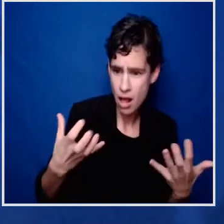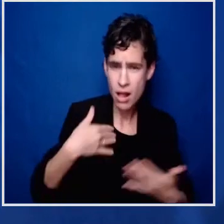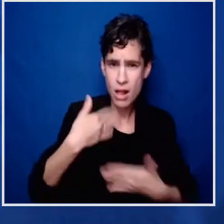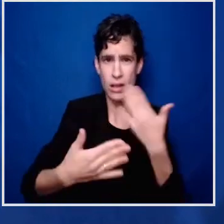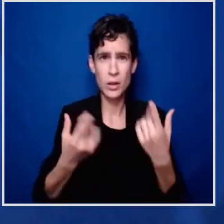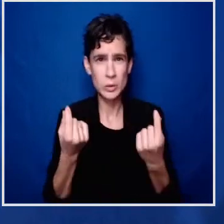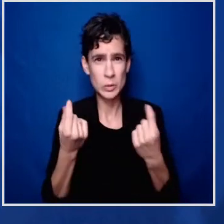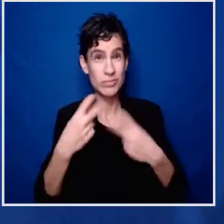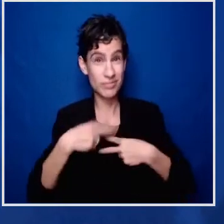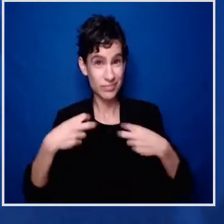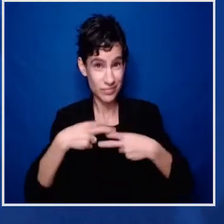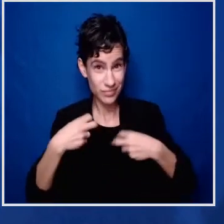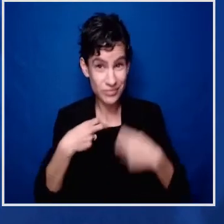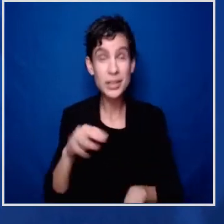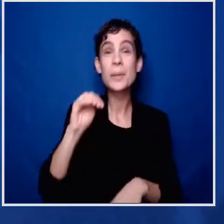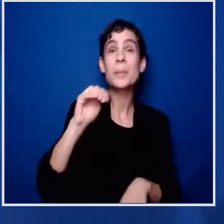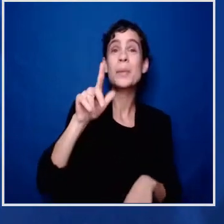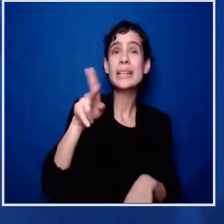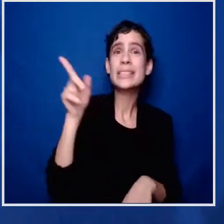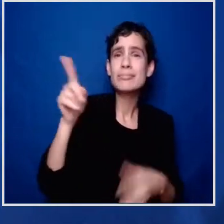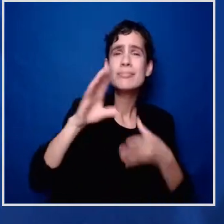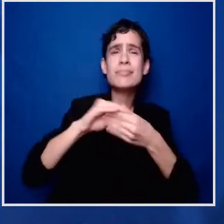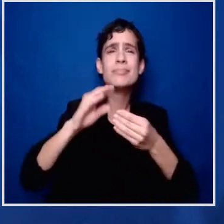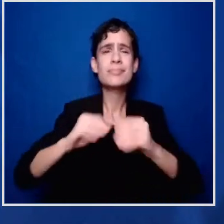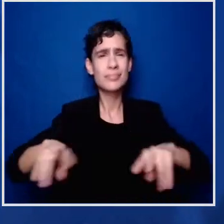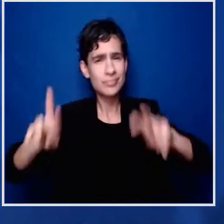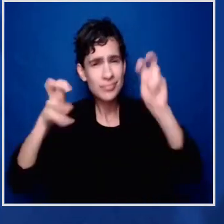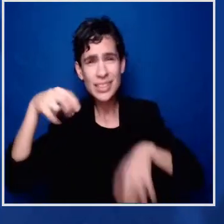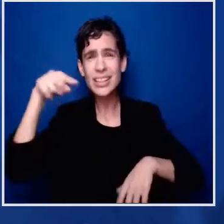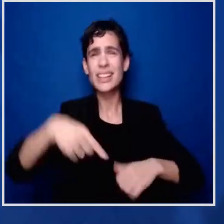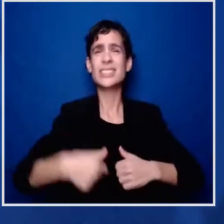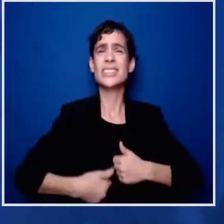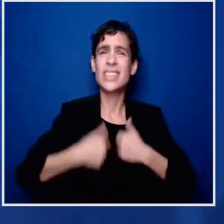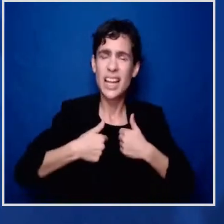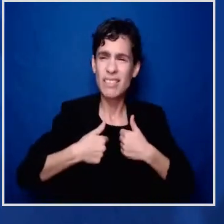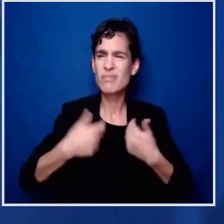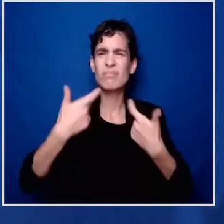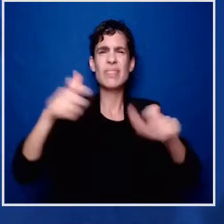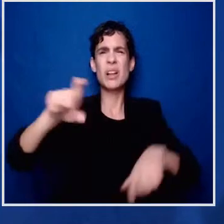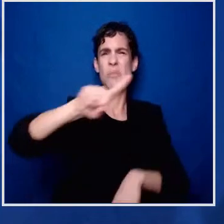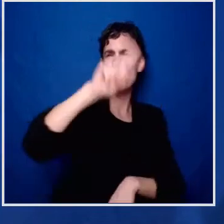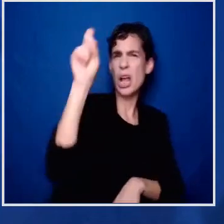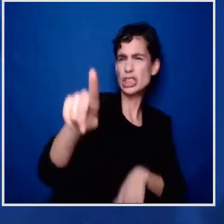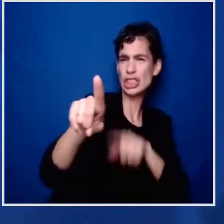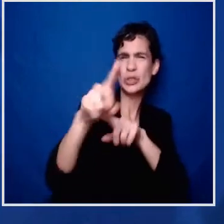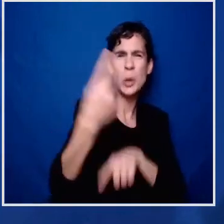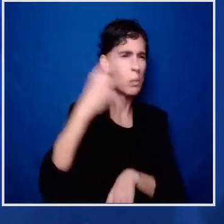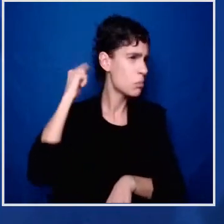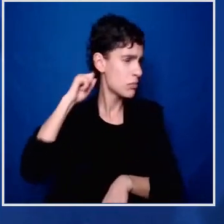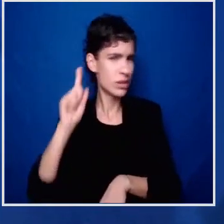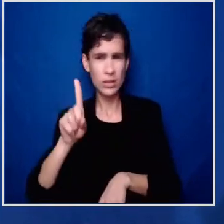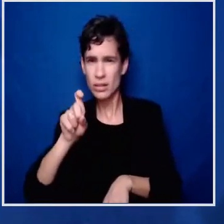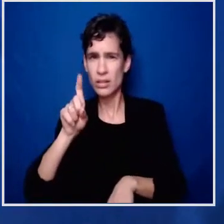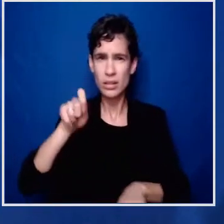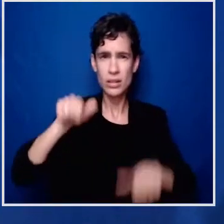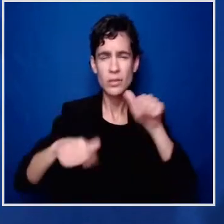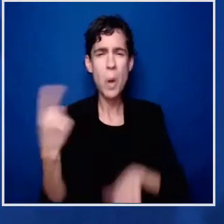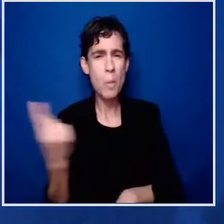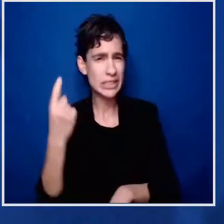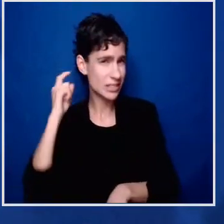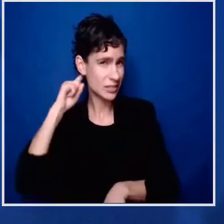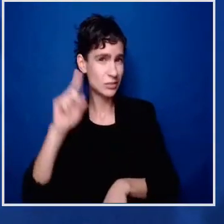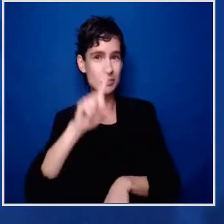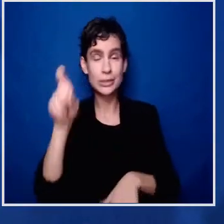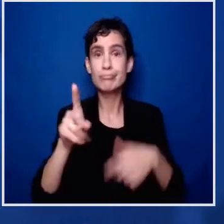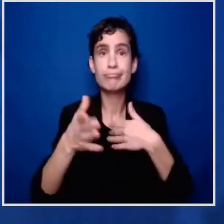IT IS THE QUESTION DR. MARTIN